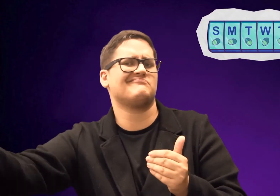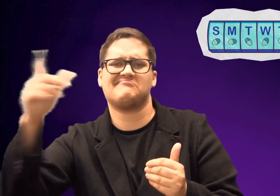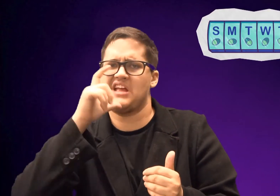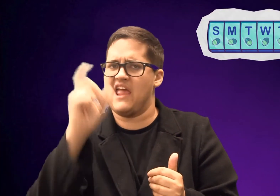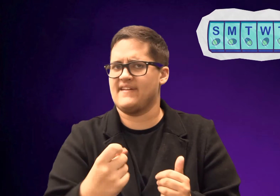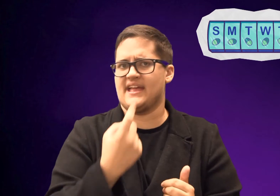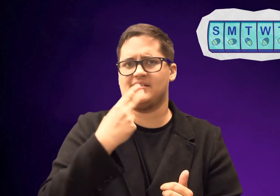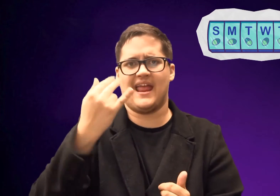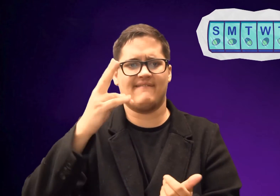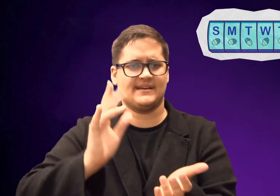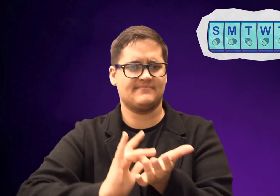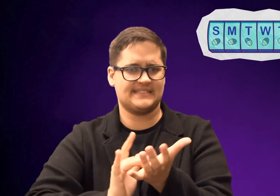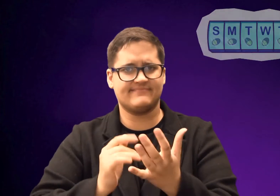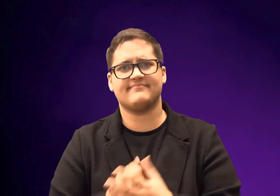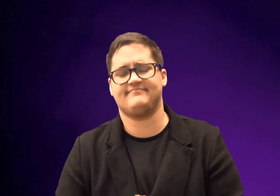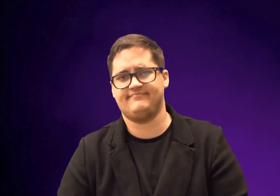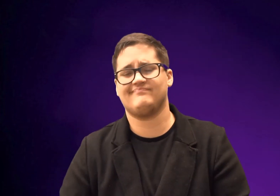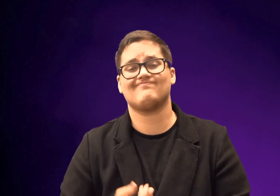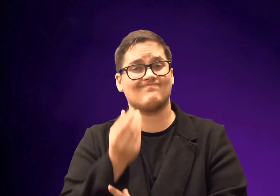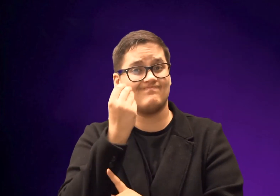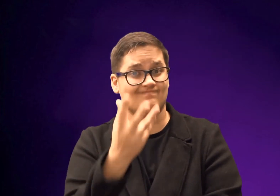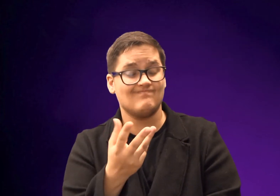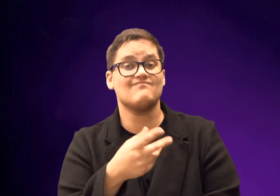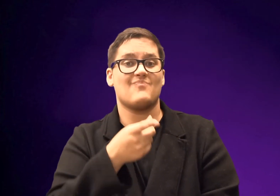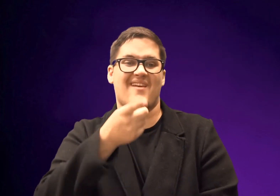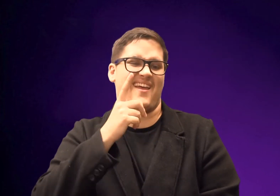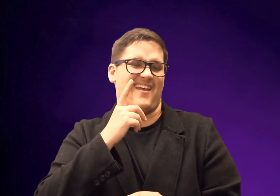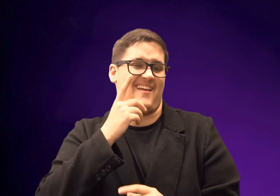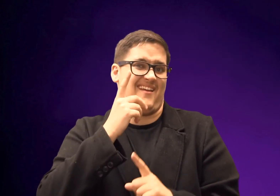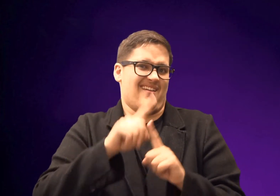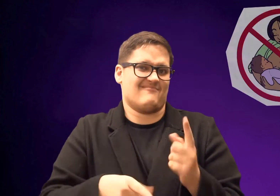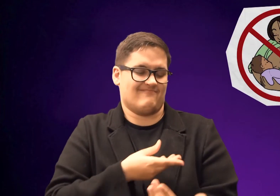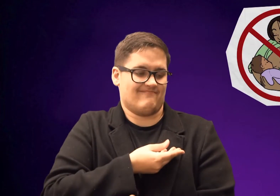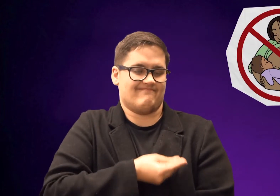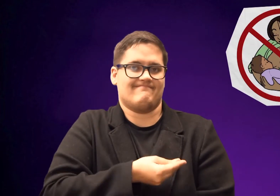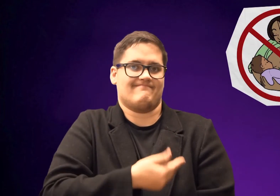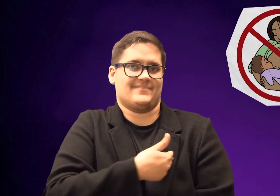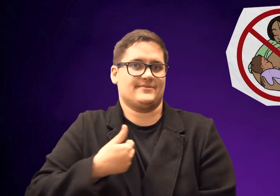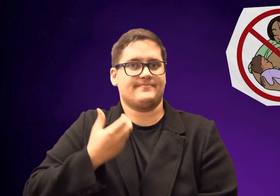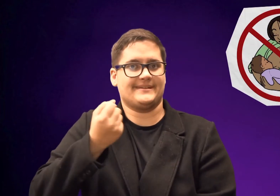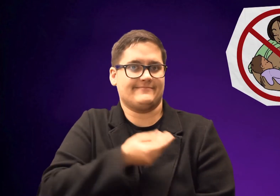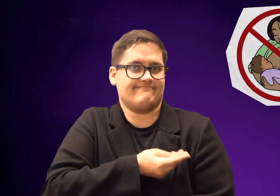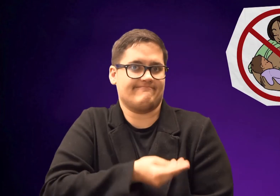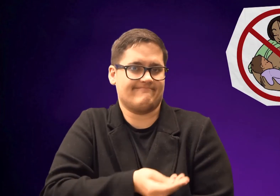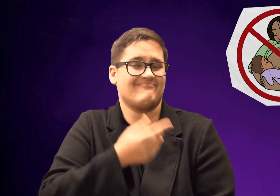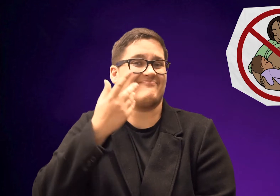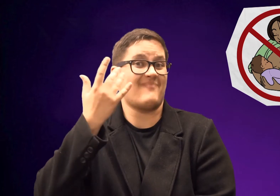then the baby won't need to take HIV medications for rest of the life. Important you know this: You cannot breastfeed the baby.